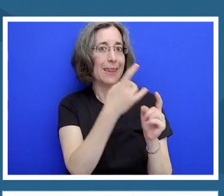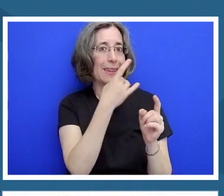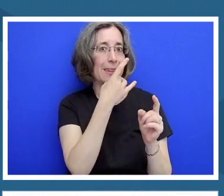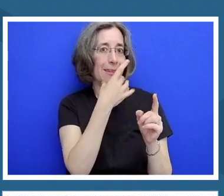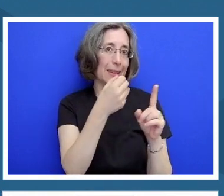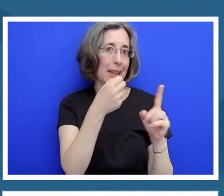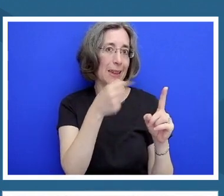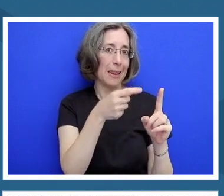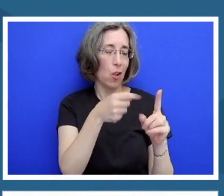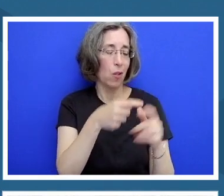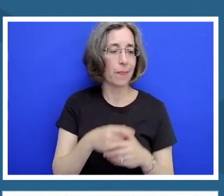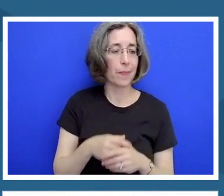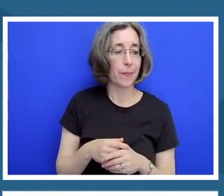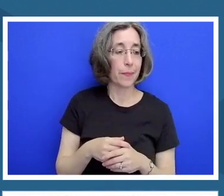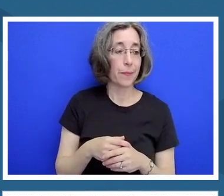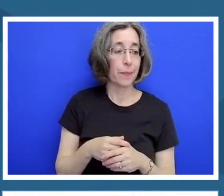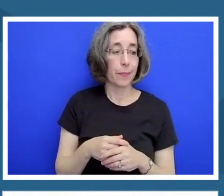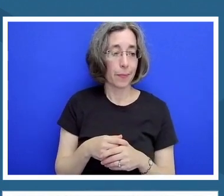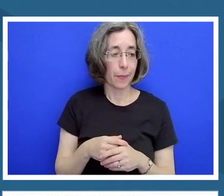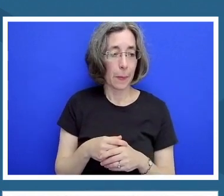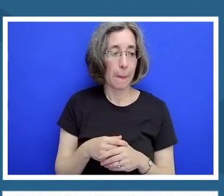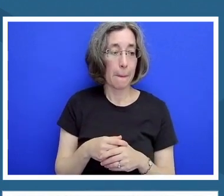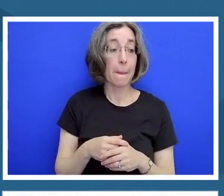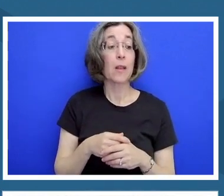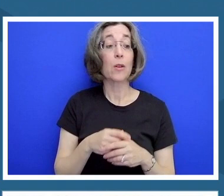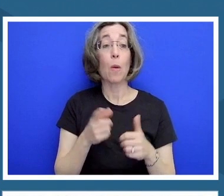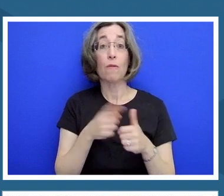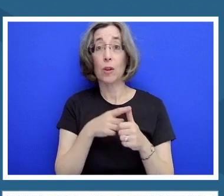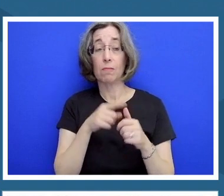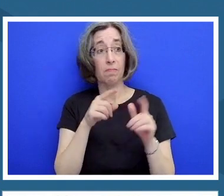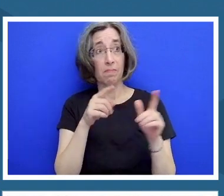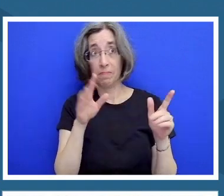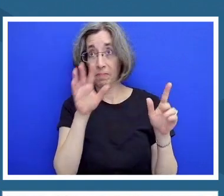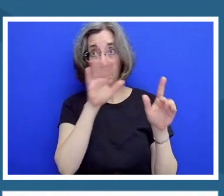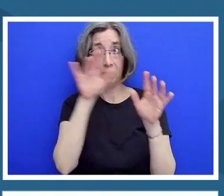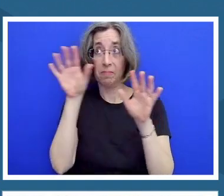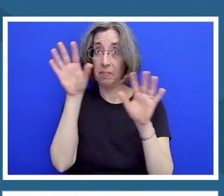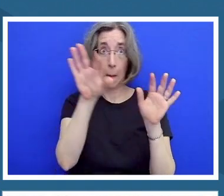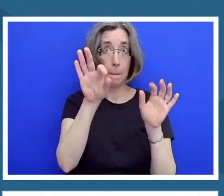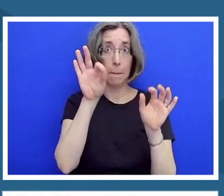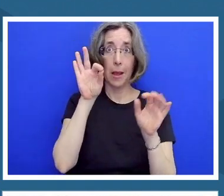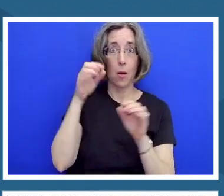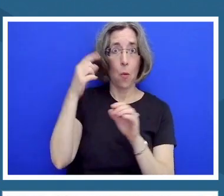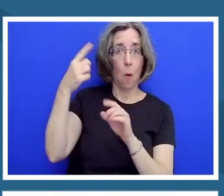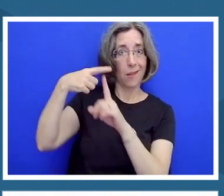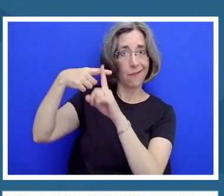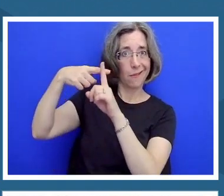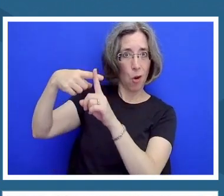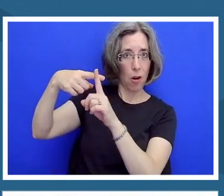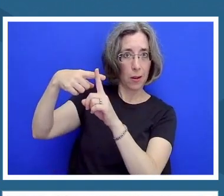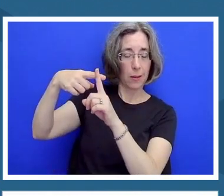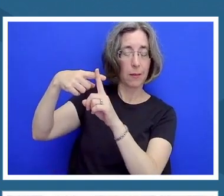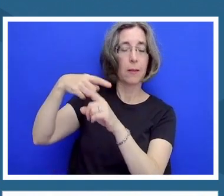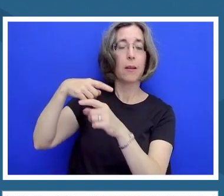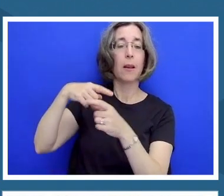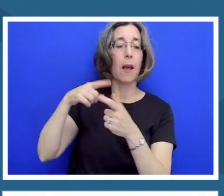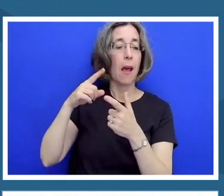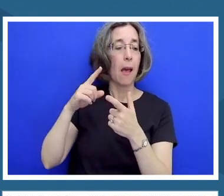once they choose a target they have